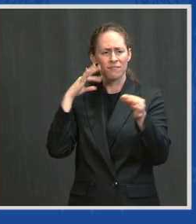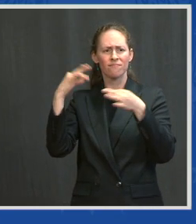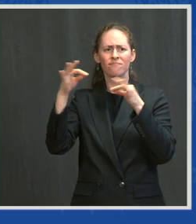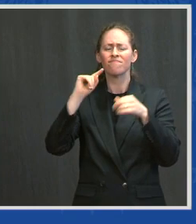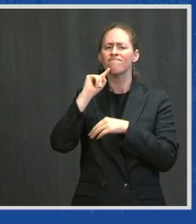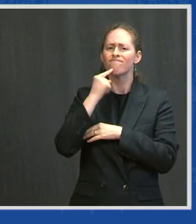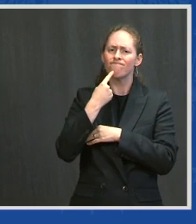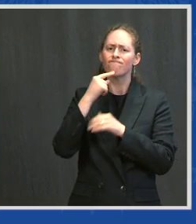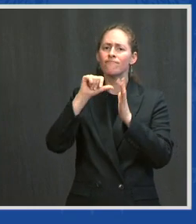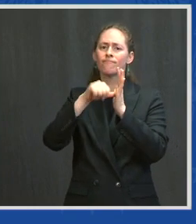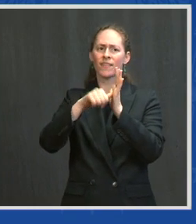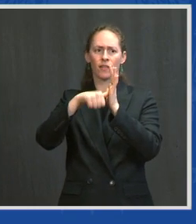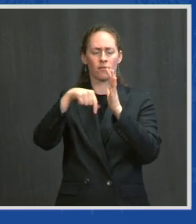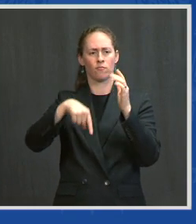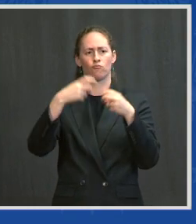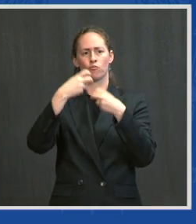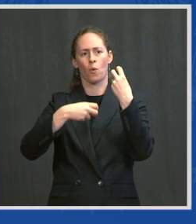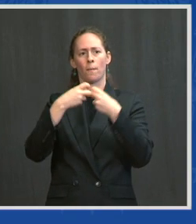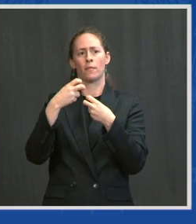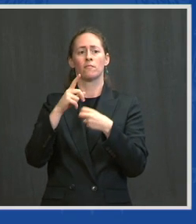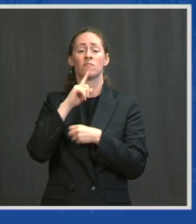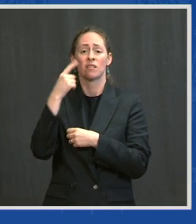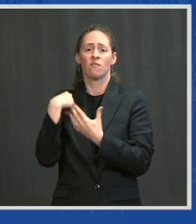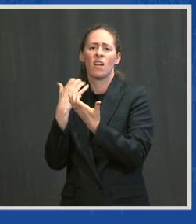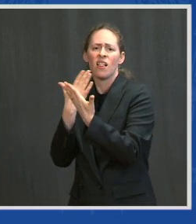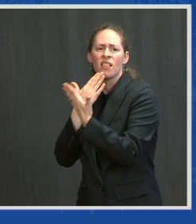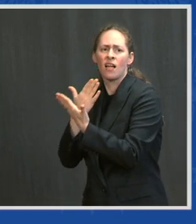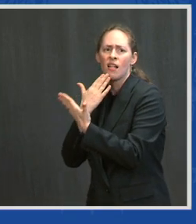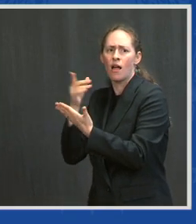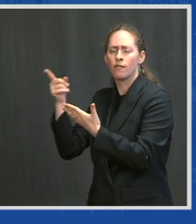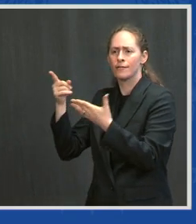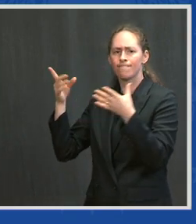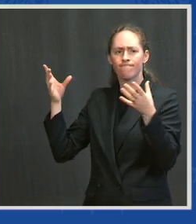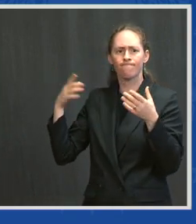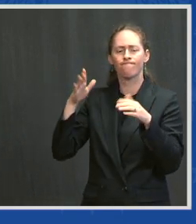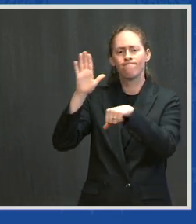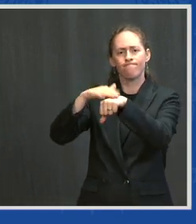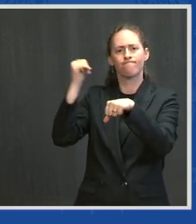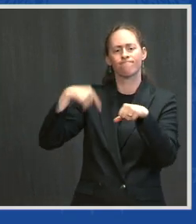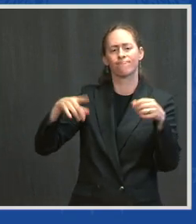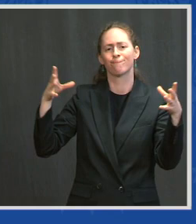and who has my gratitude for gathering us together today. Thank you.